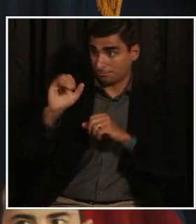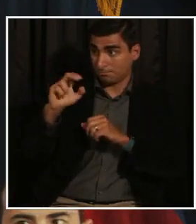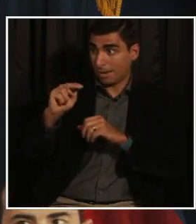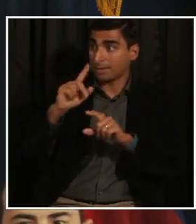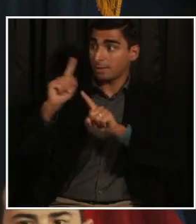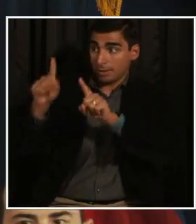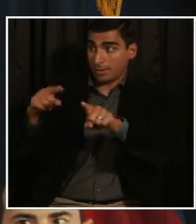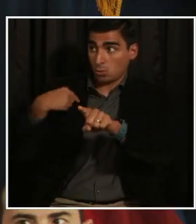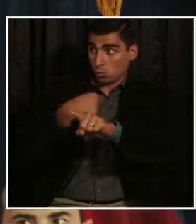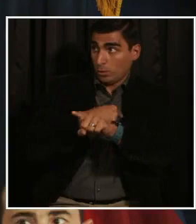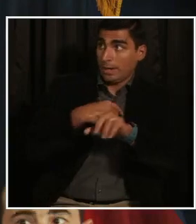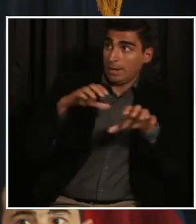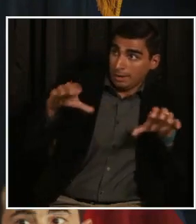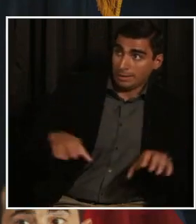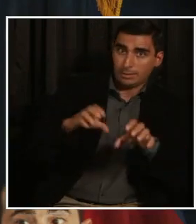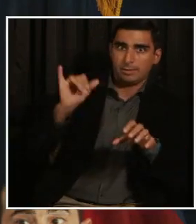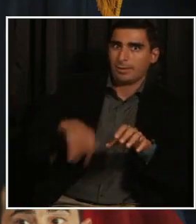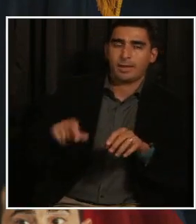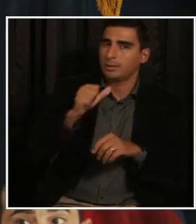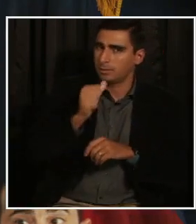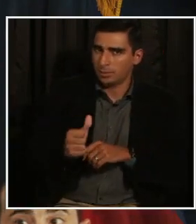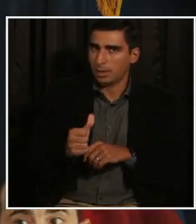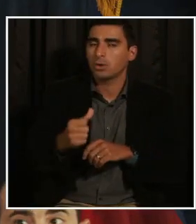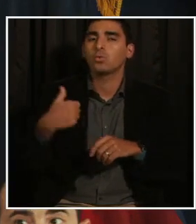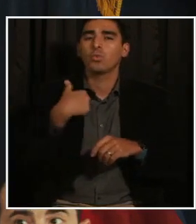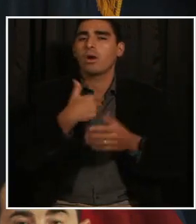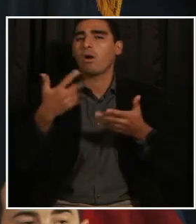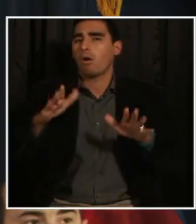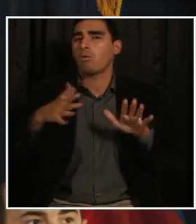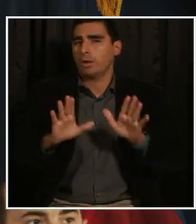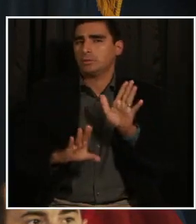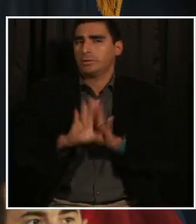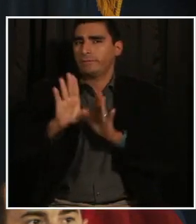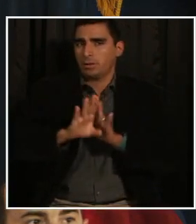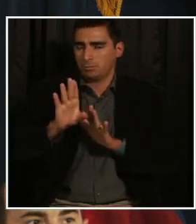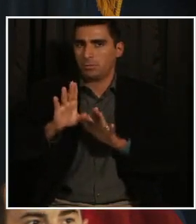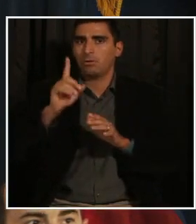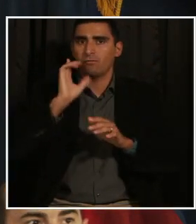that we have developed the implementation for our state workers to enforce it just as